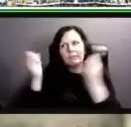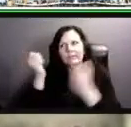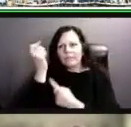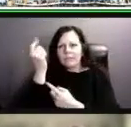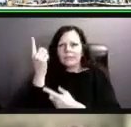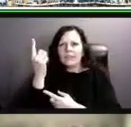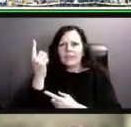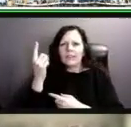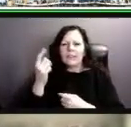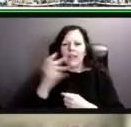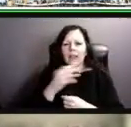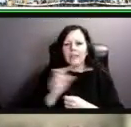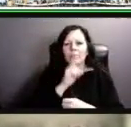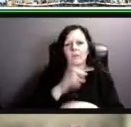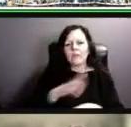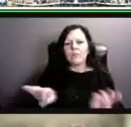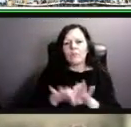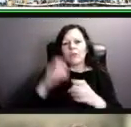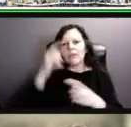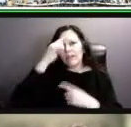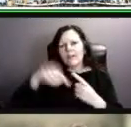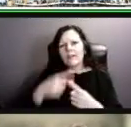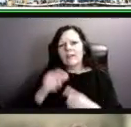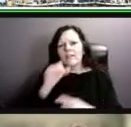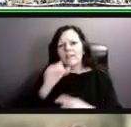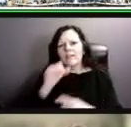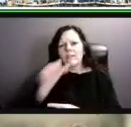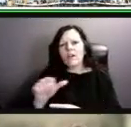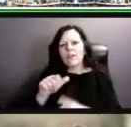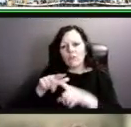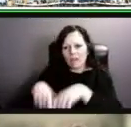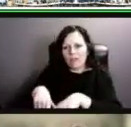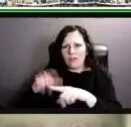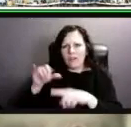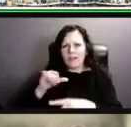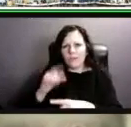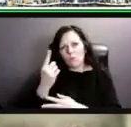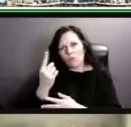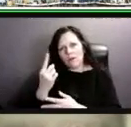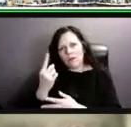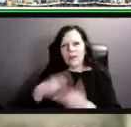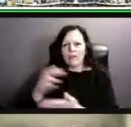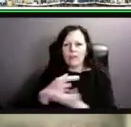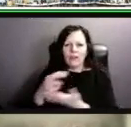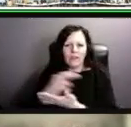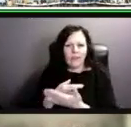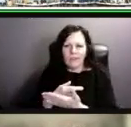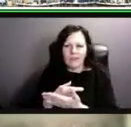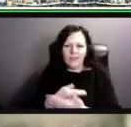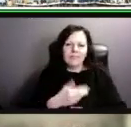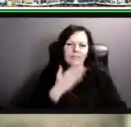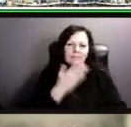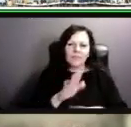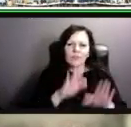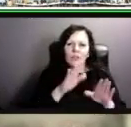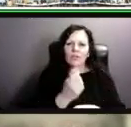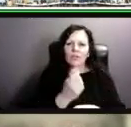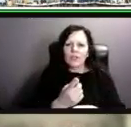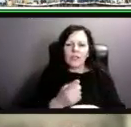SPECIFICALLY DIFFICULT TO CONCEPTUALIZE AND VERY